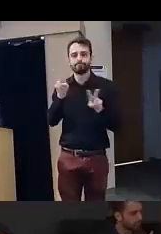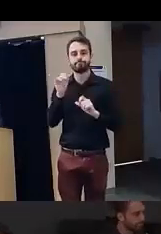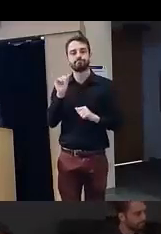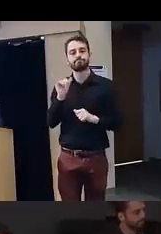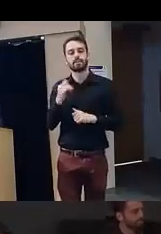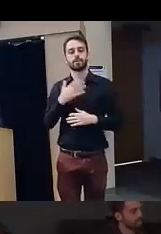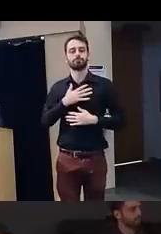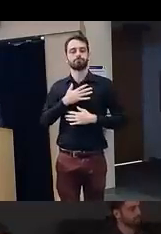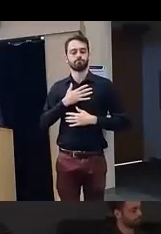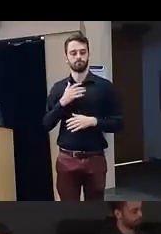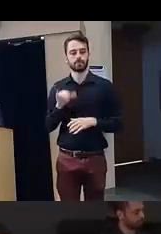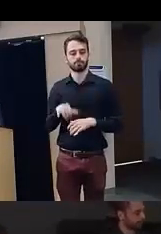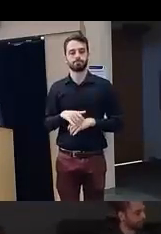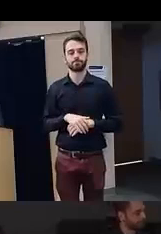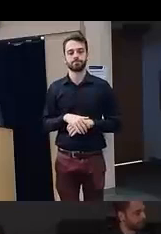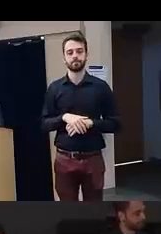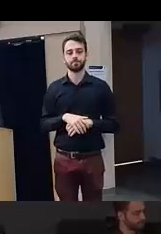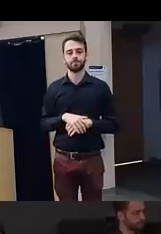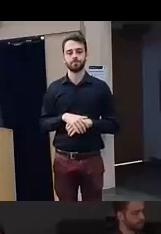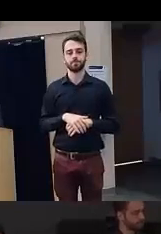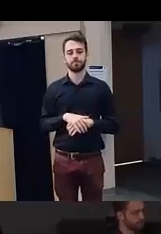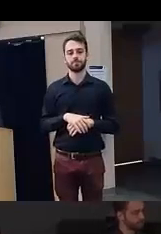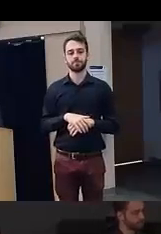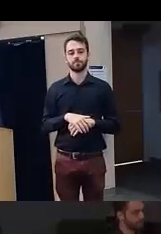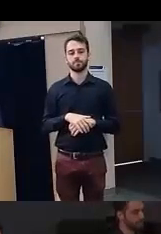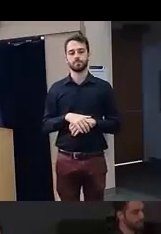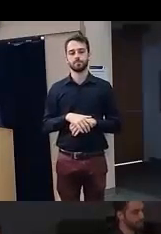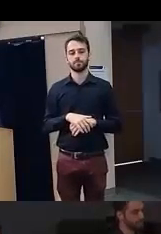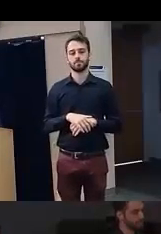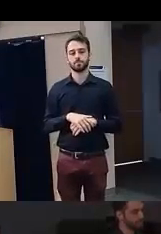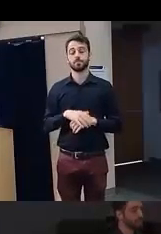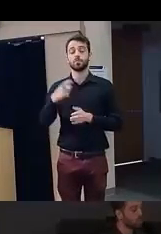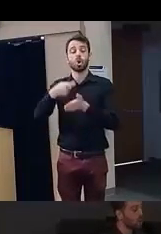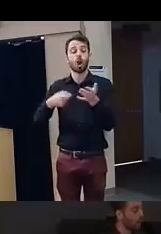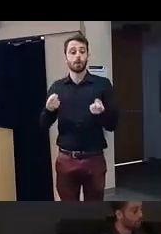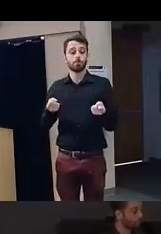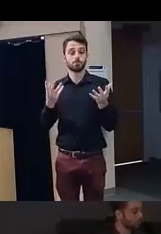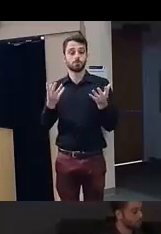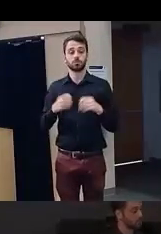in total it's approximately about 20 million dollars is invested in terms of our care